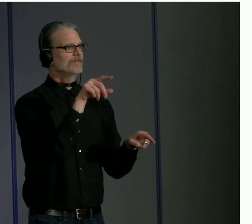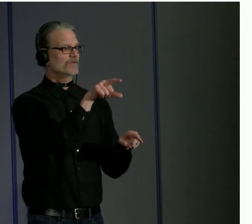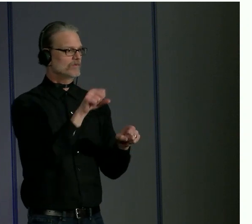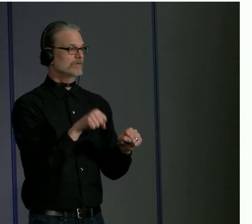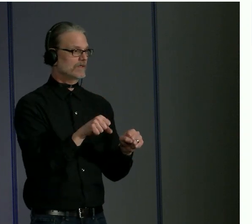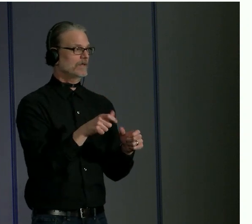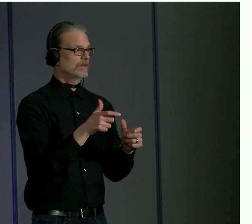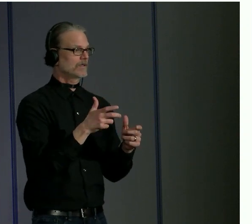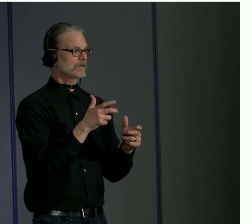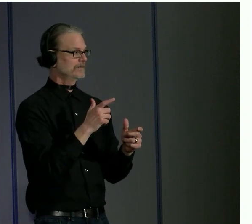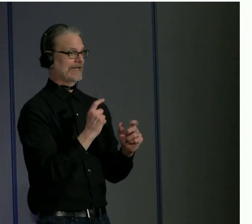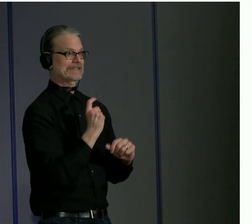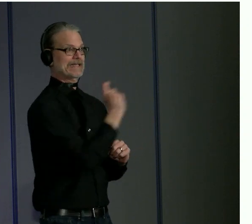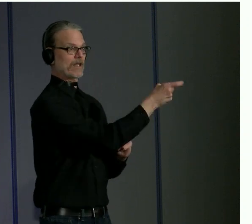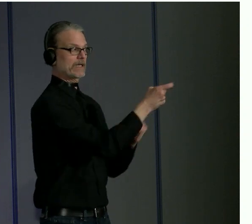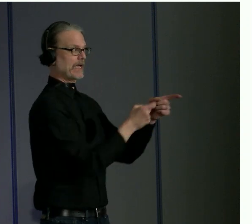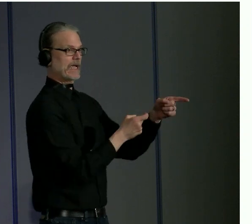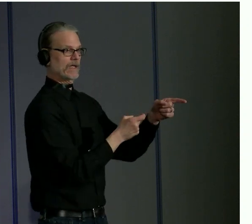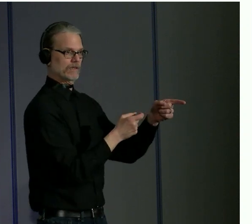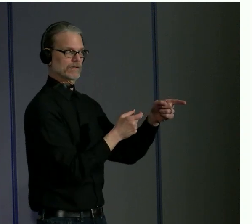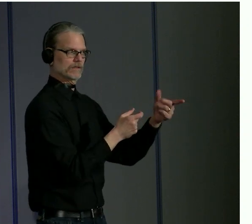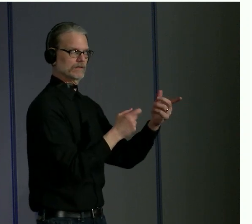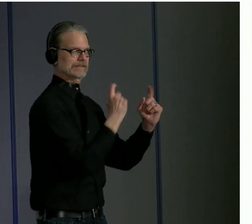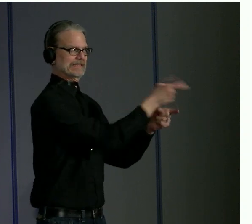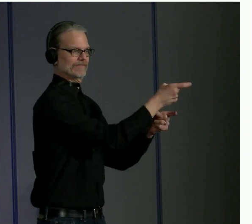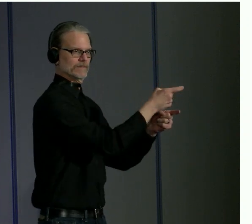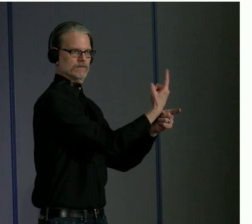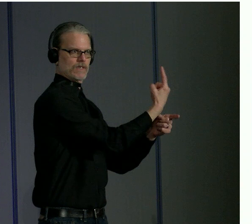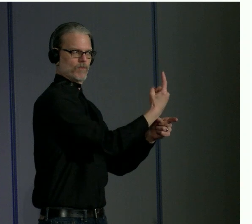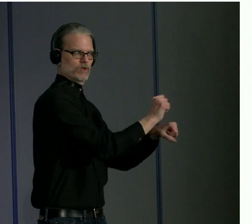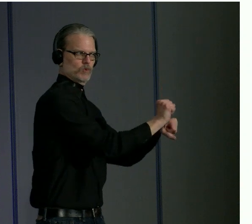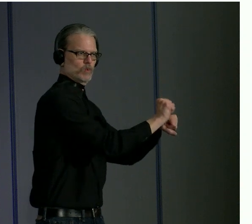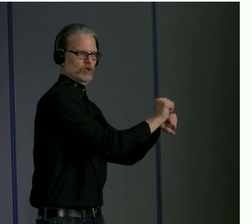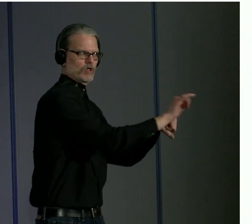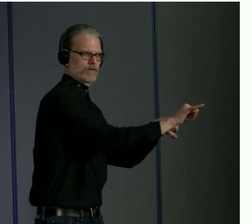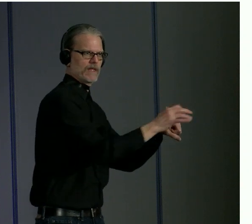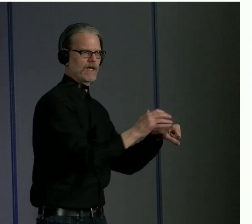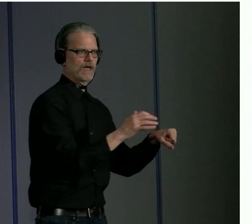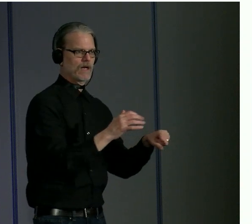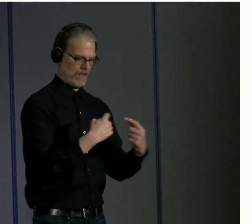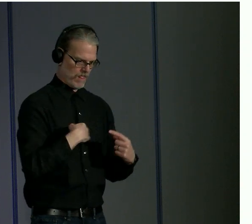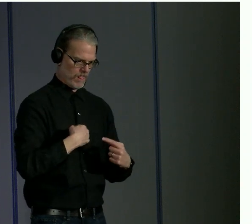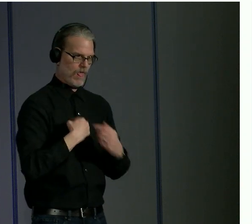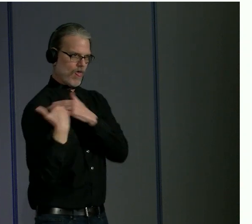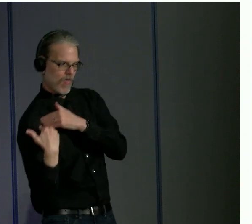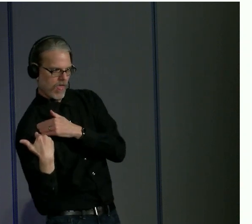do it. Make sure you spread that work out. Because designing at the end is really the